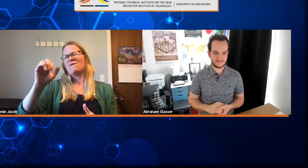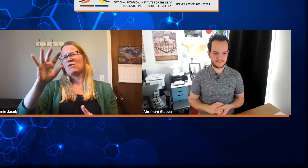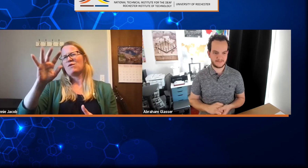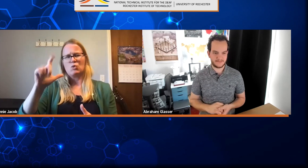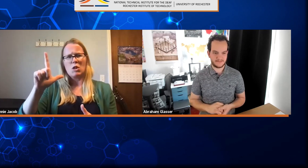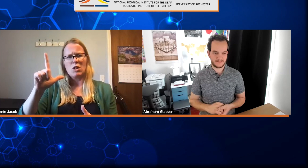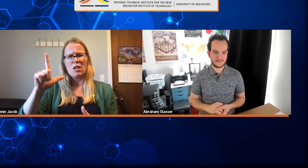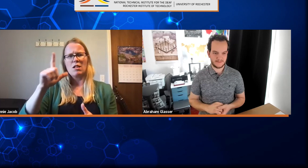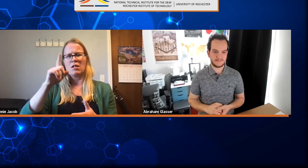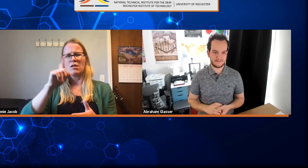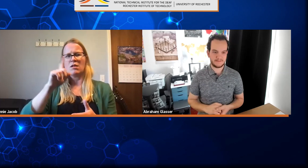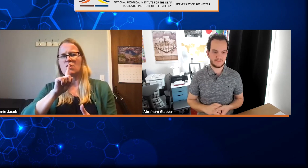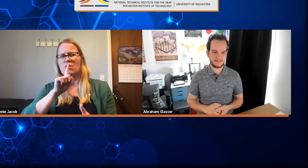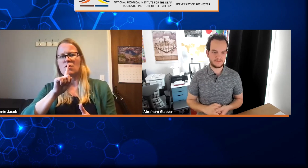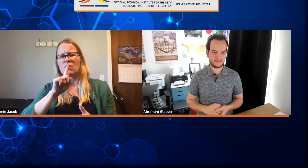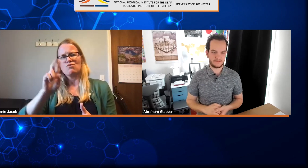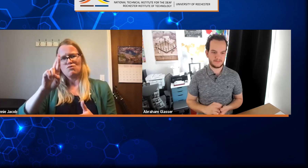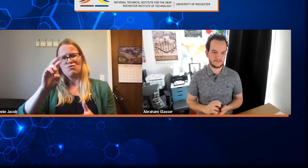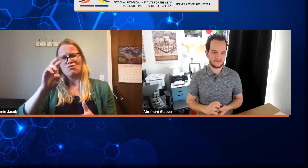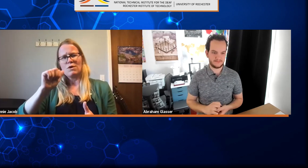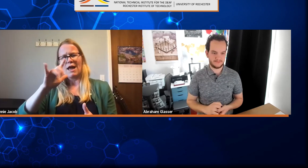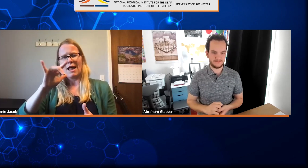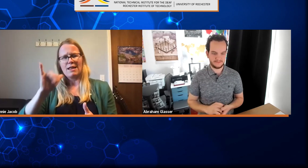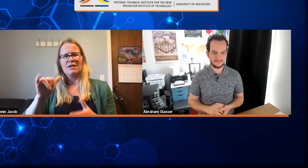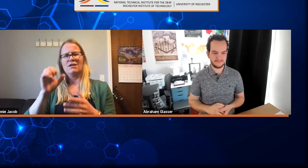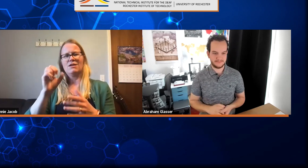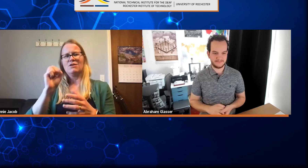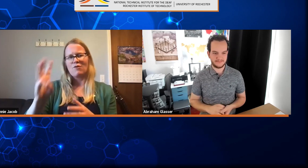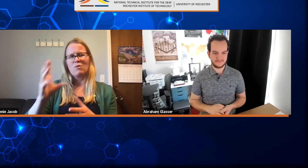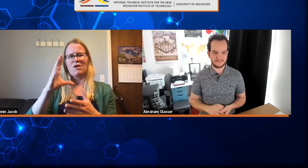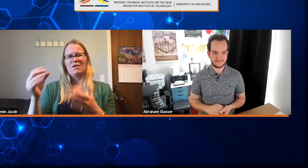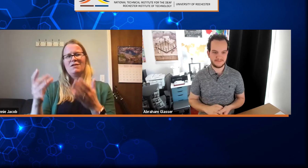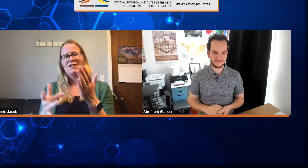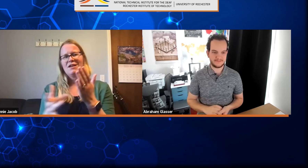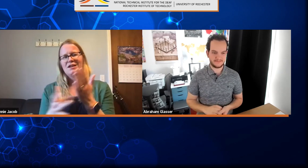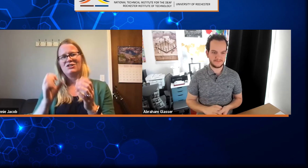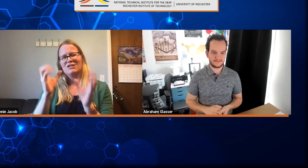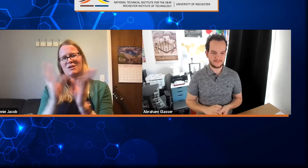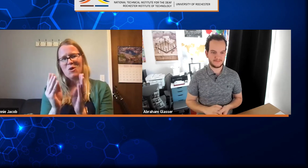Virtual Reality Software and Technology Symposium.